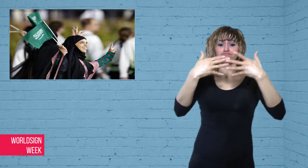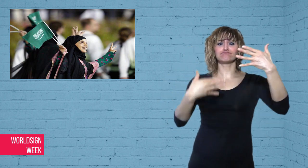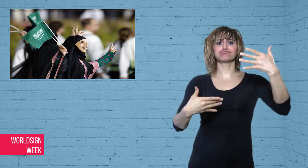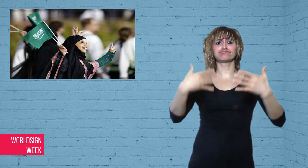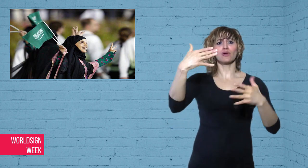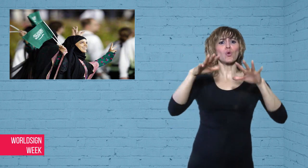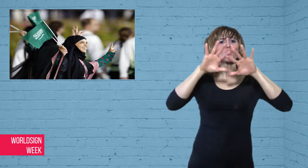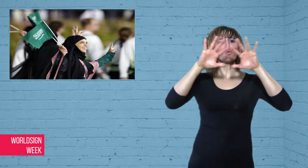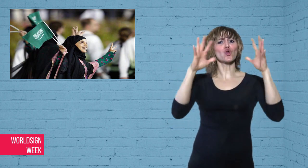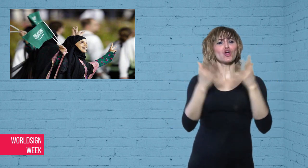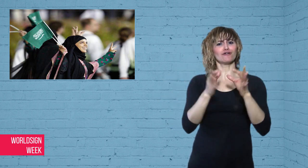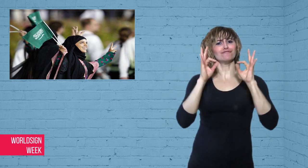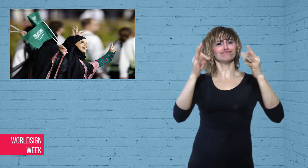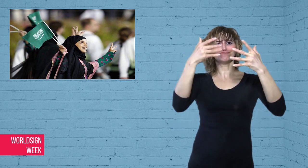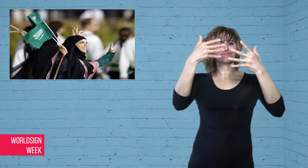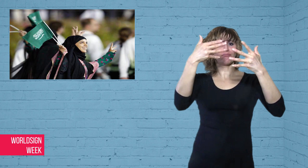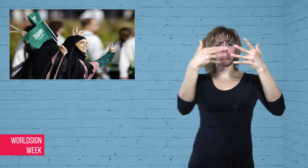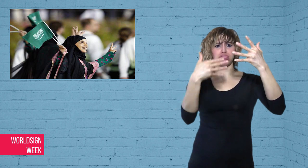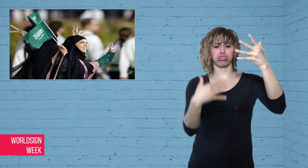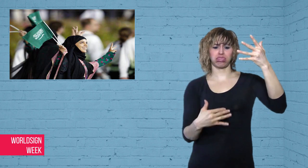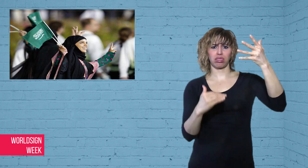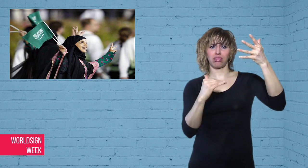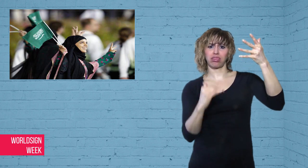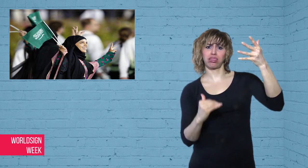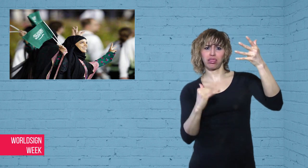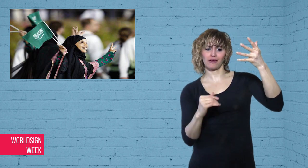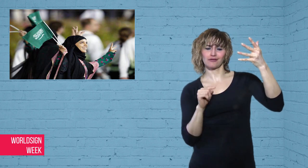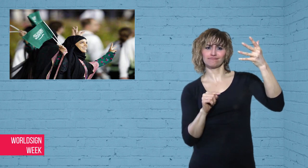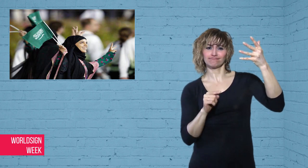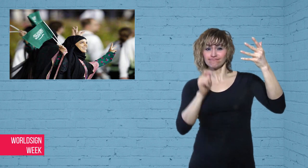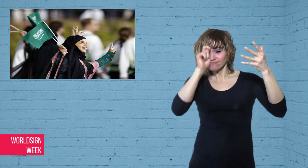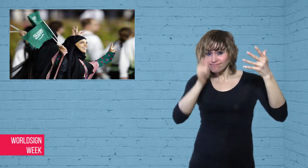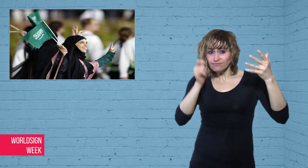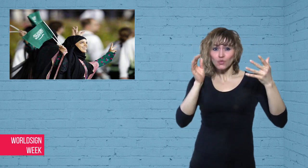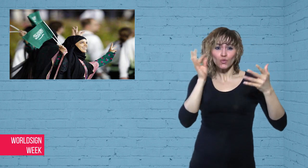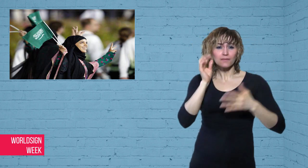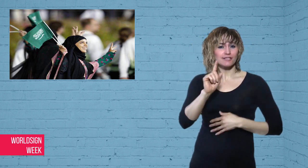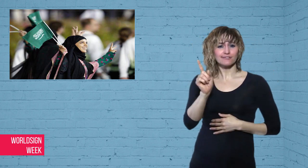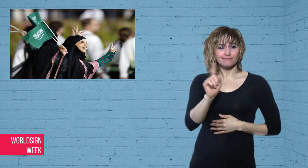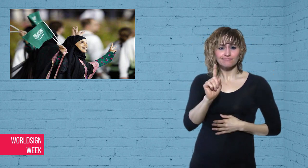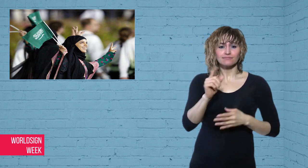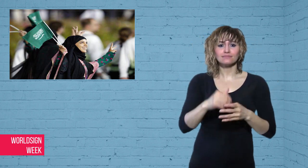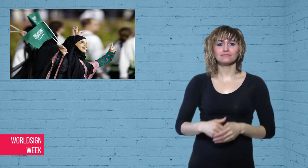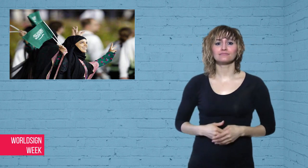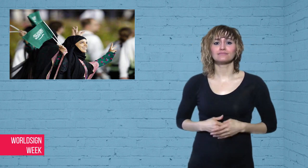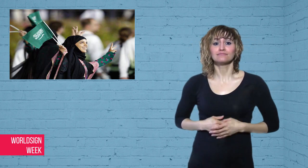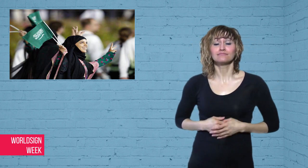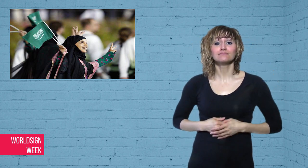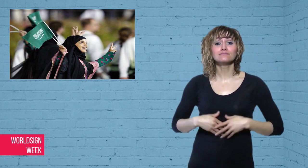equality and women’s rights -